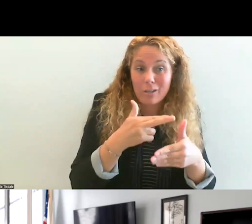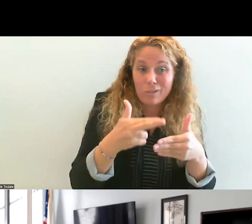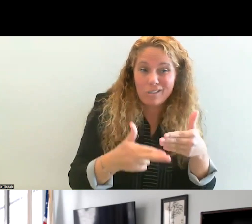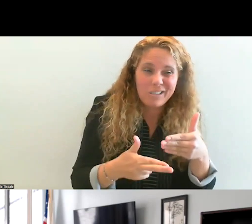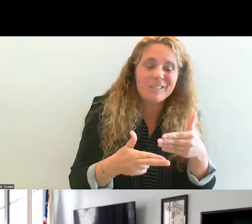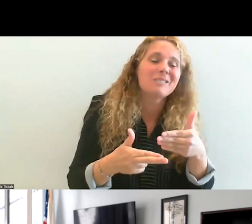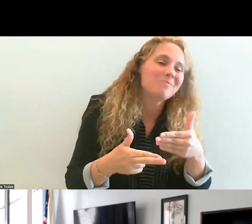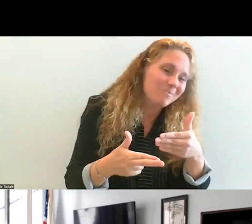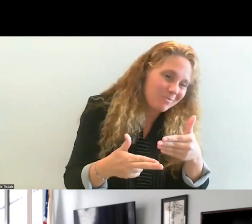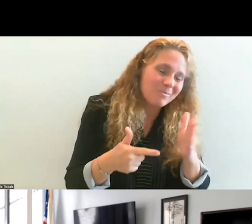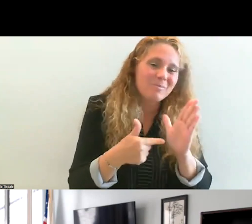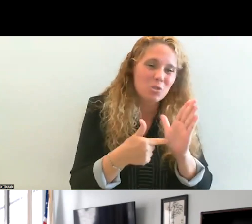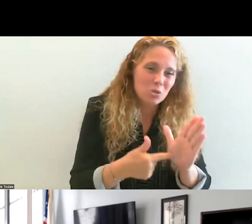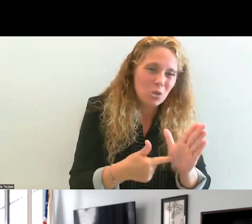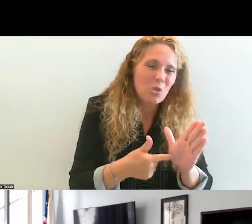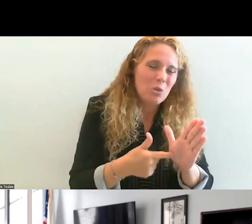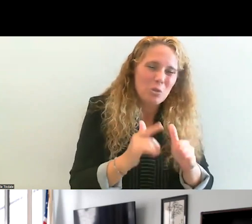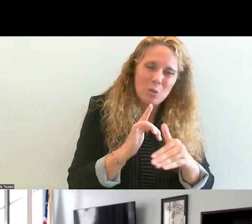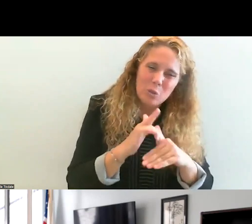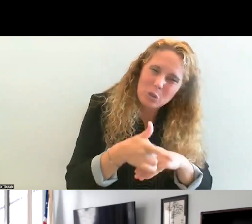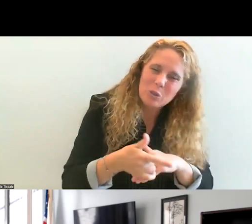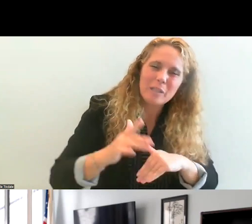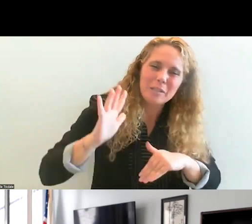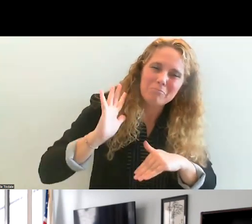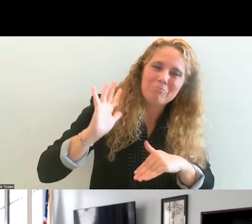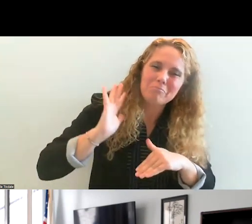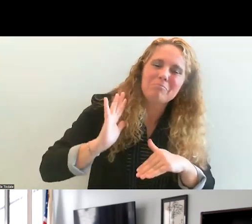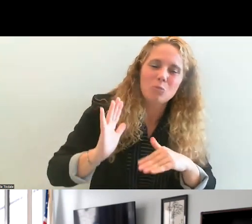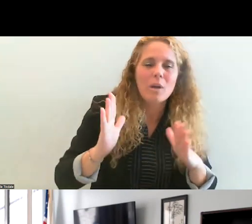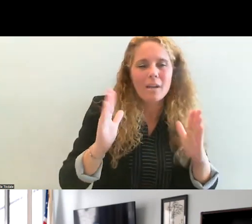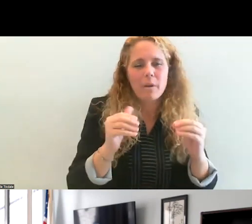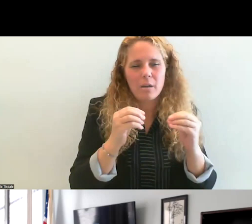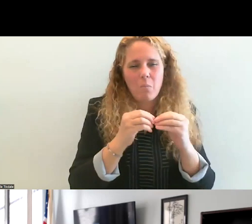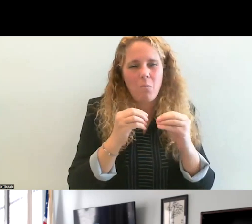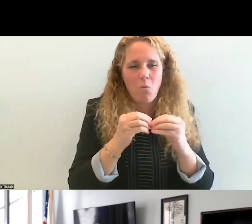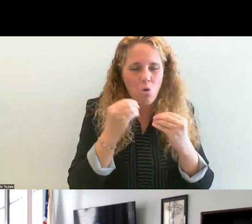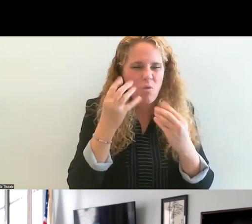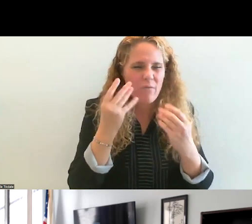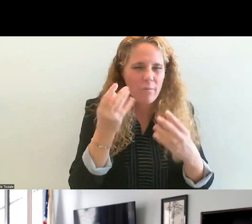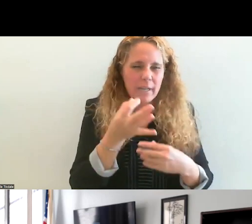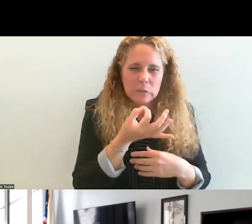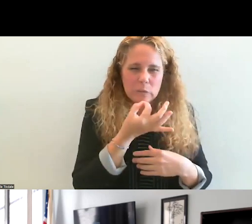ARE REFLECTED OF THE EARLY ENROLLMENT AND WE EXPECT TO HAVE MORE INFORMATION AS THE TEAMS MATURE.